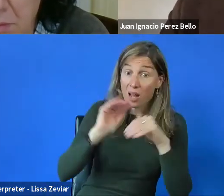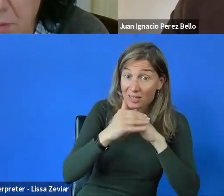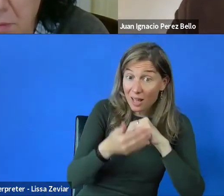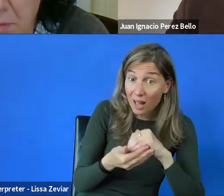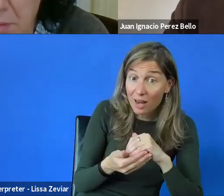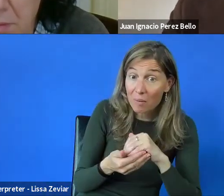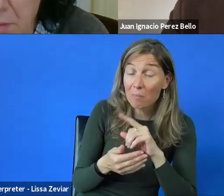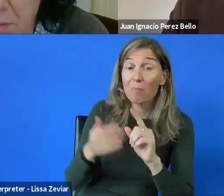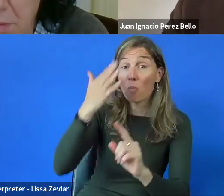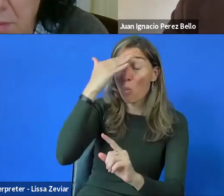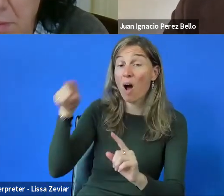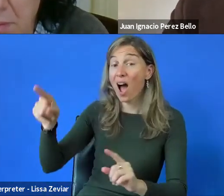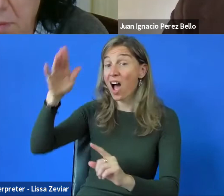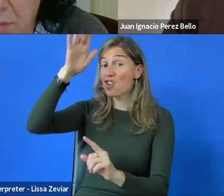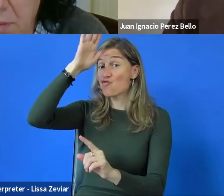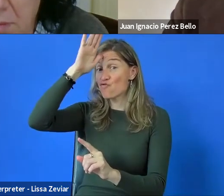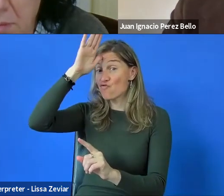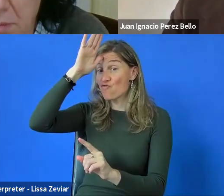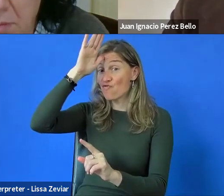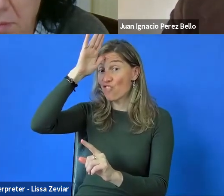due to a relationship she maintained with a man,